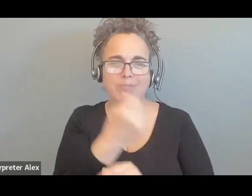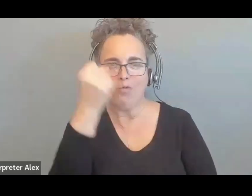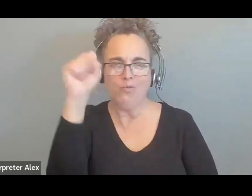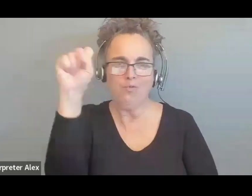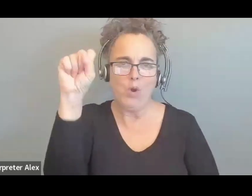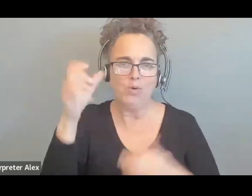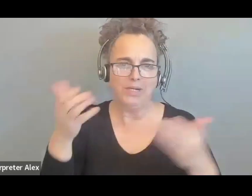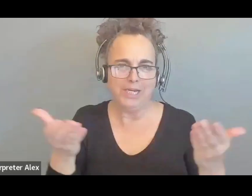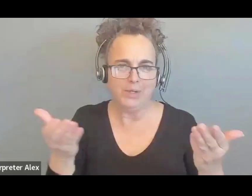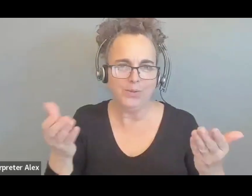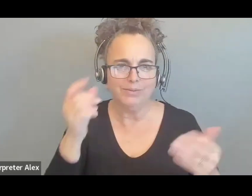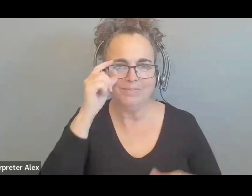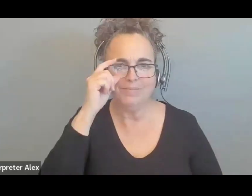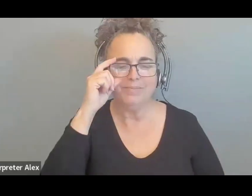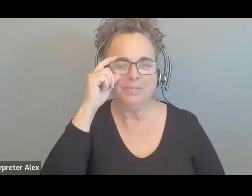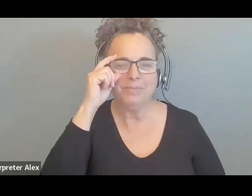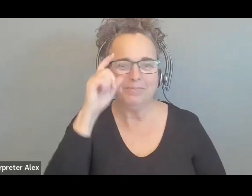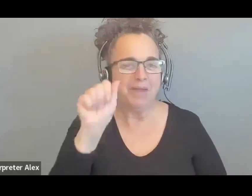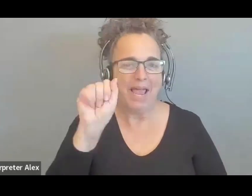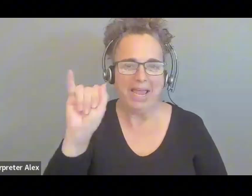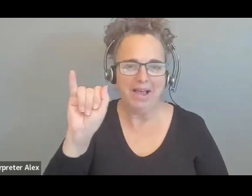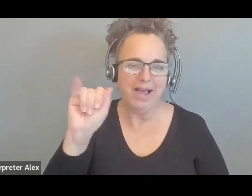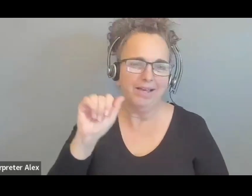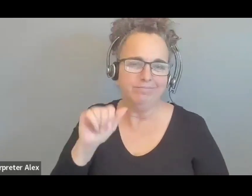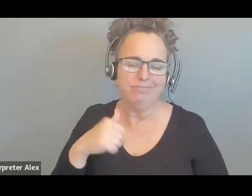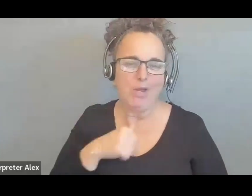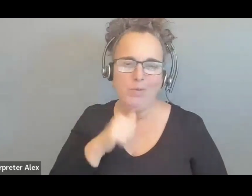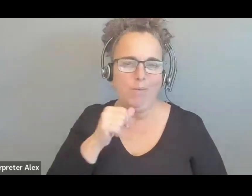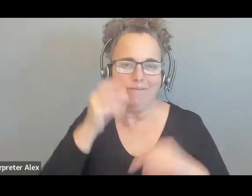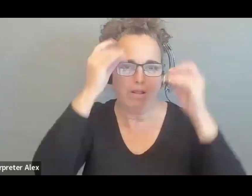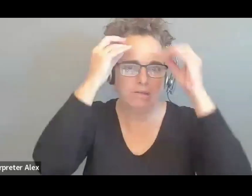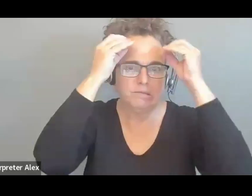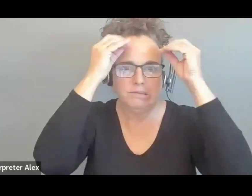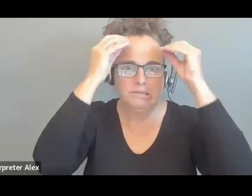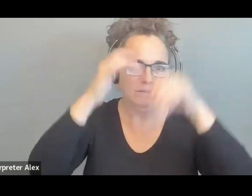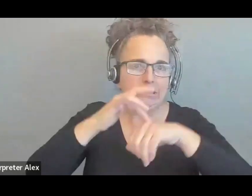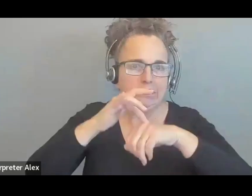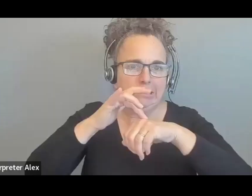AI doesn't keep me up at night in, in terms of day-to-day stuff, right?